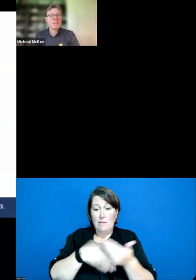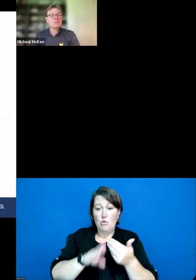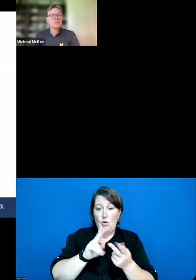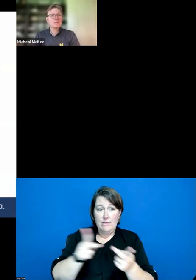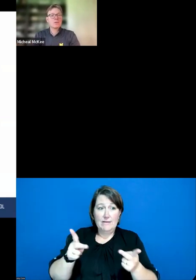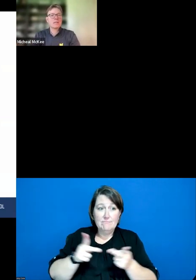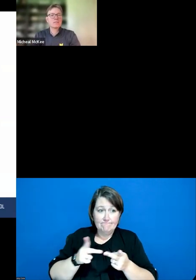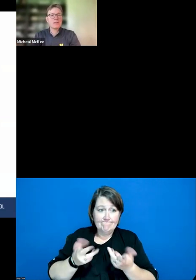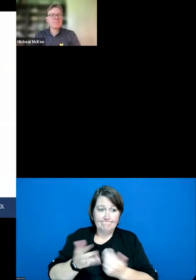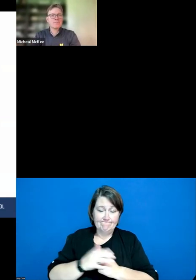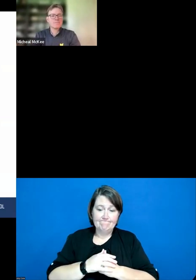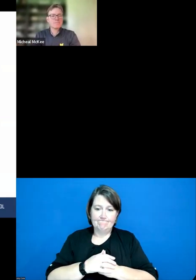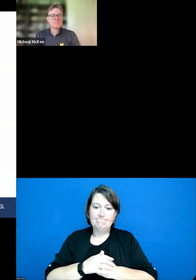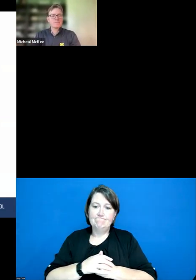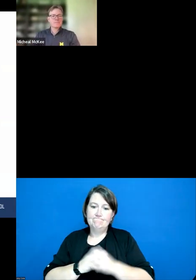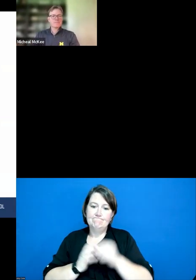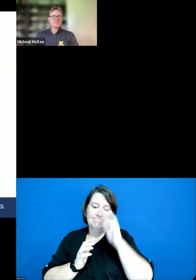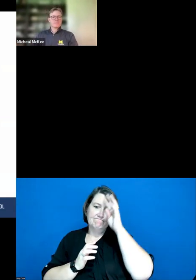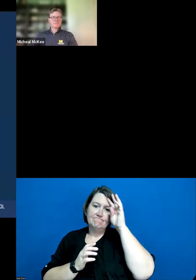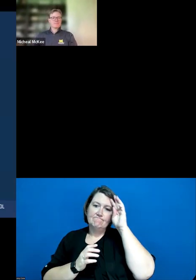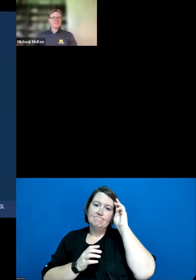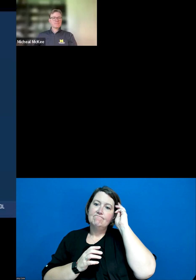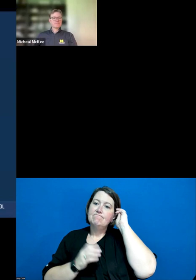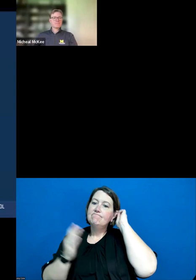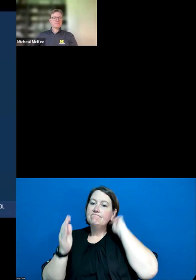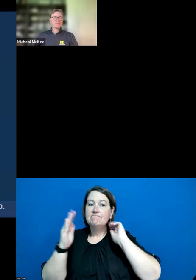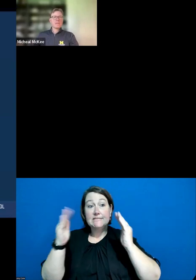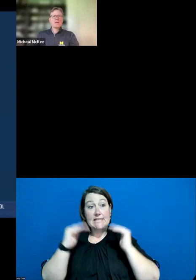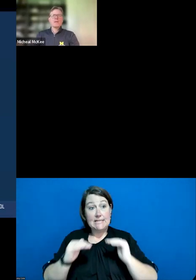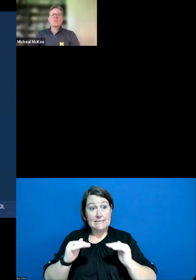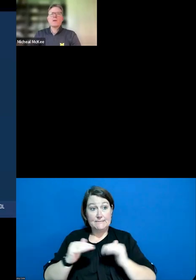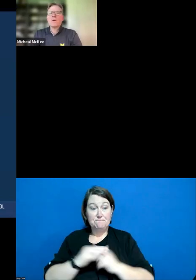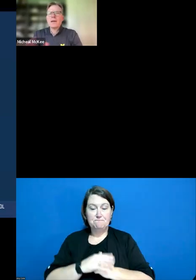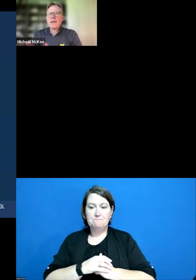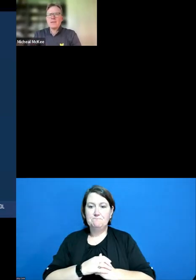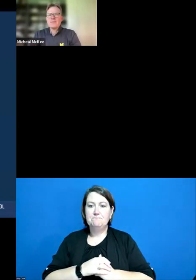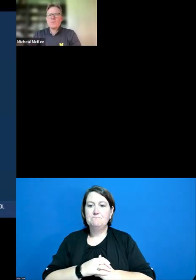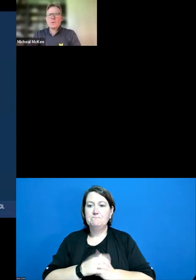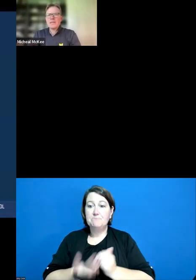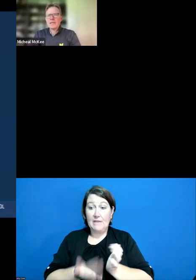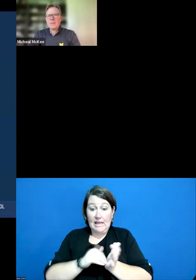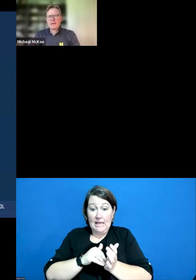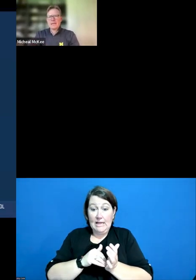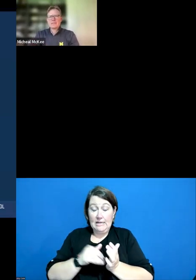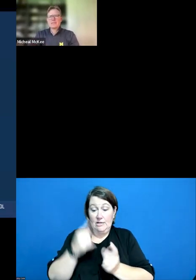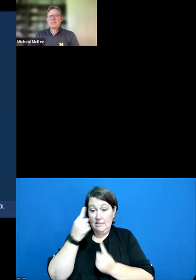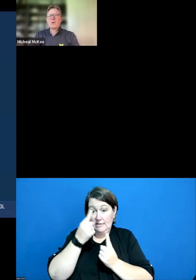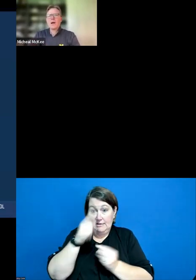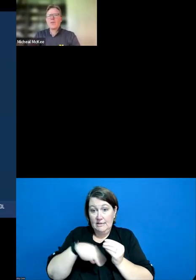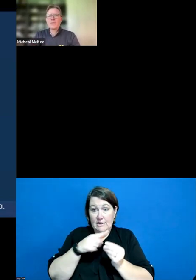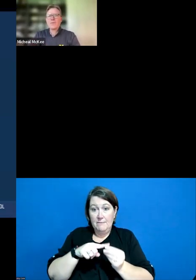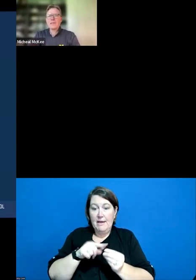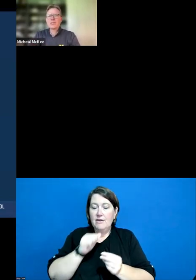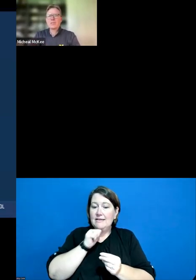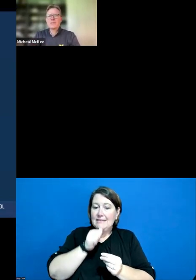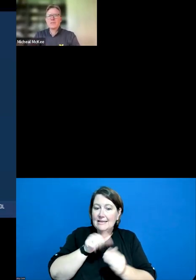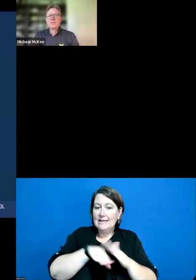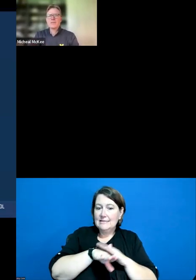So let's go to the next onene So again, when we think about inaccessible health information,